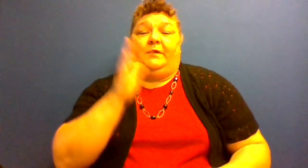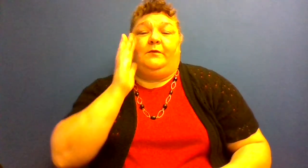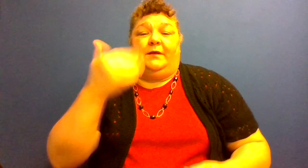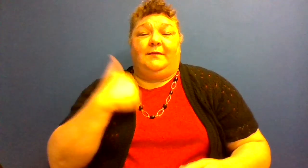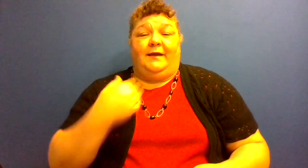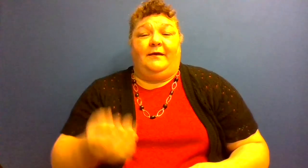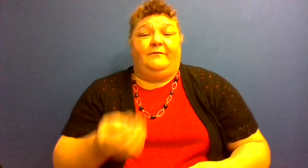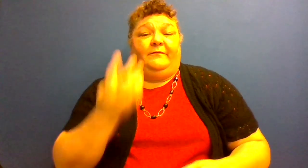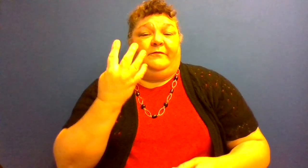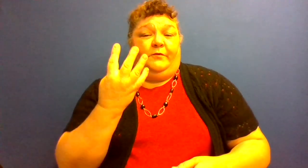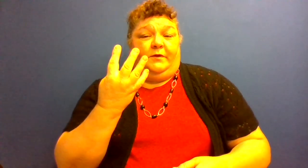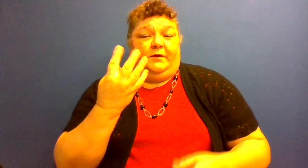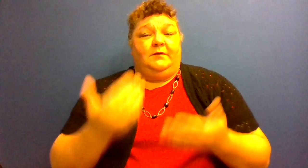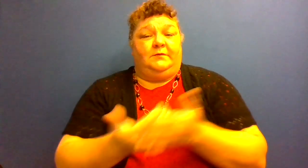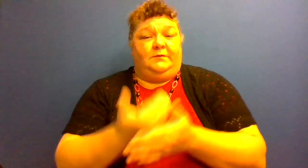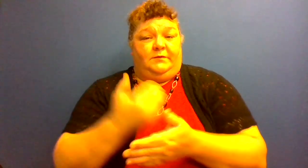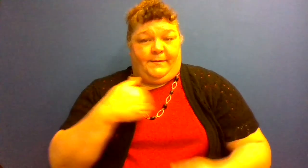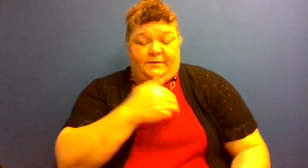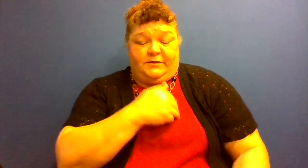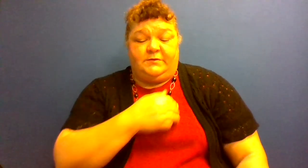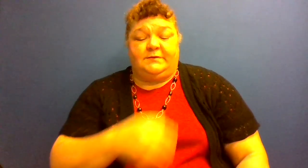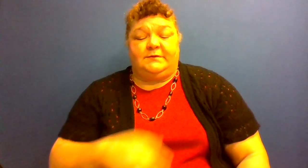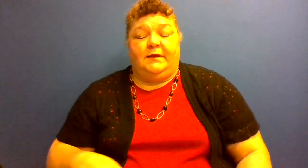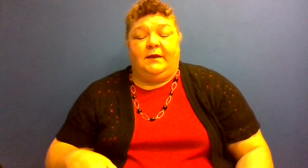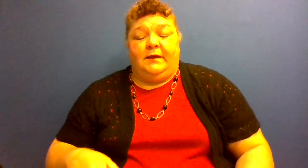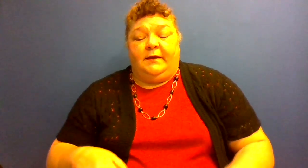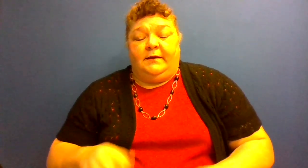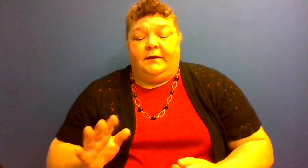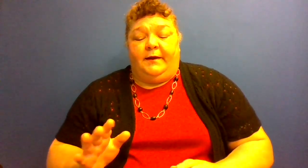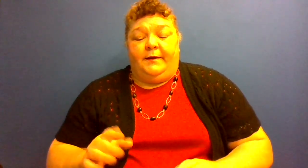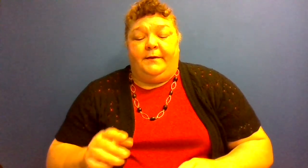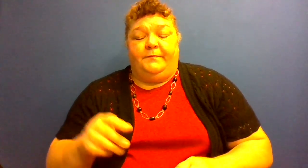We will have four new members.